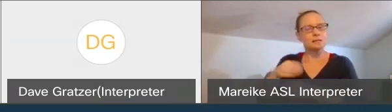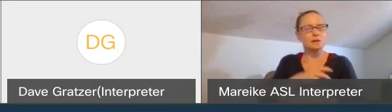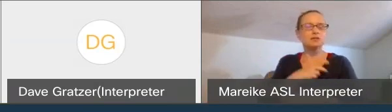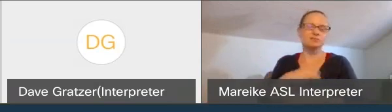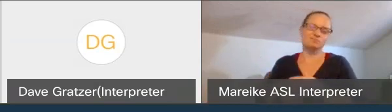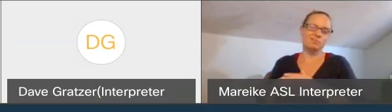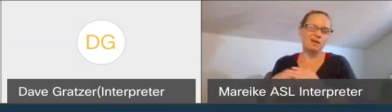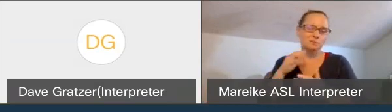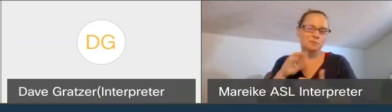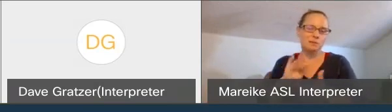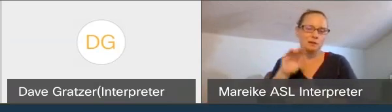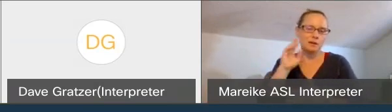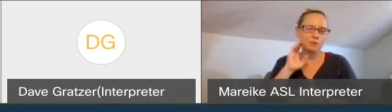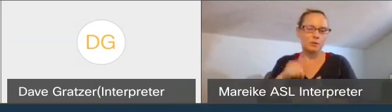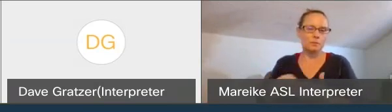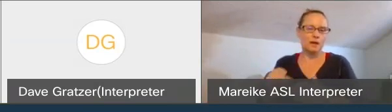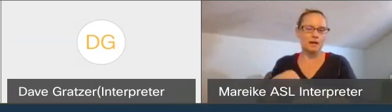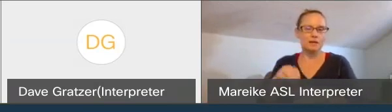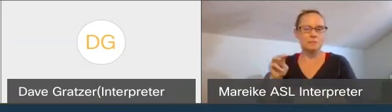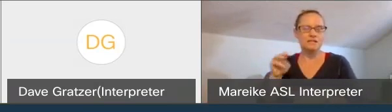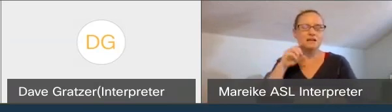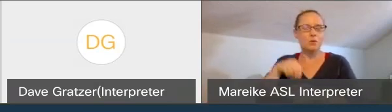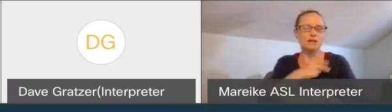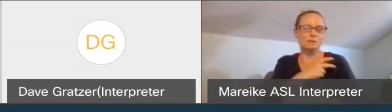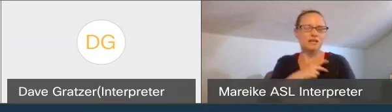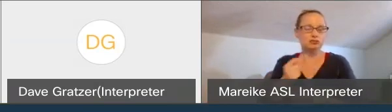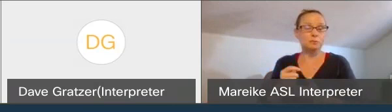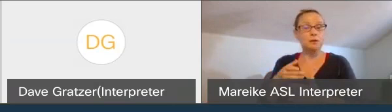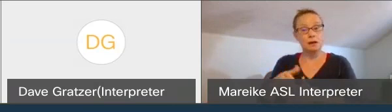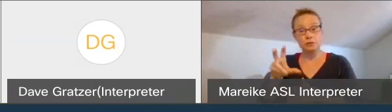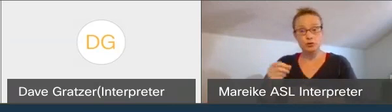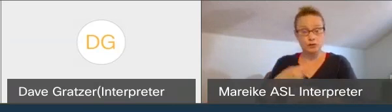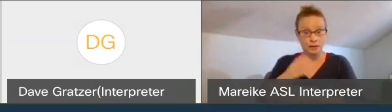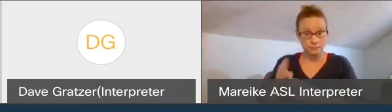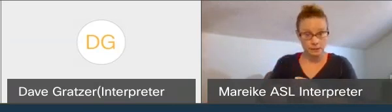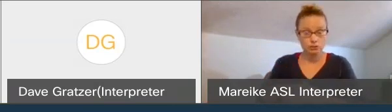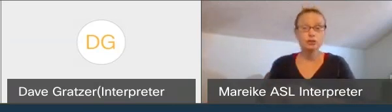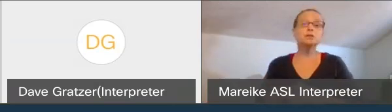that Medicaid will pay for inpatient treatment. After 30-day completion, um, sober living,